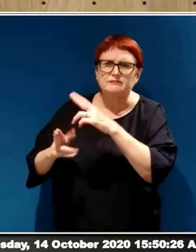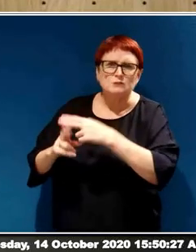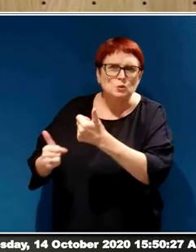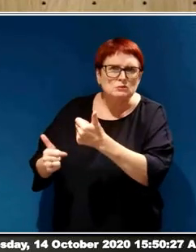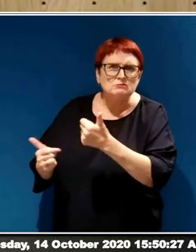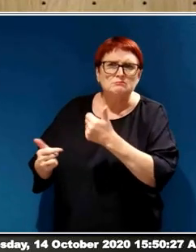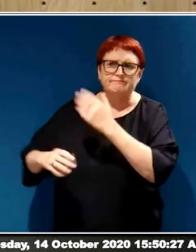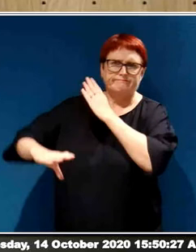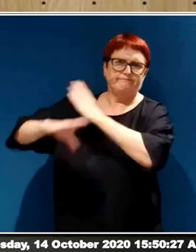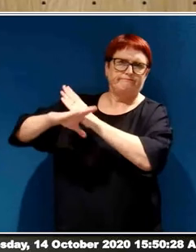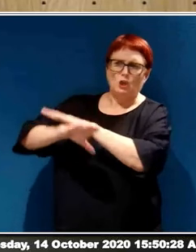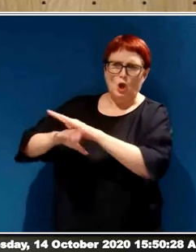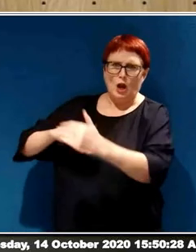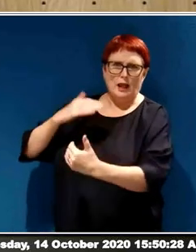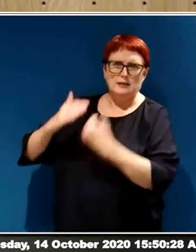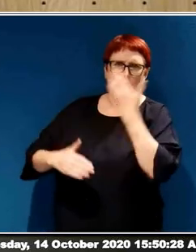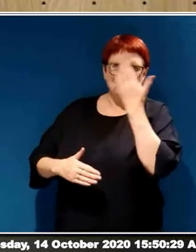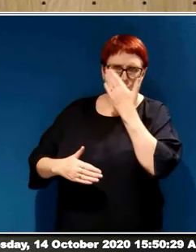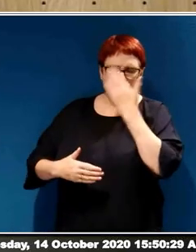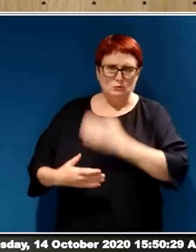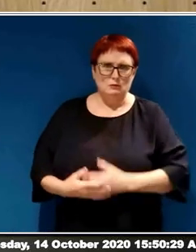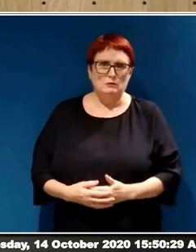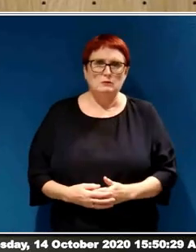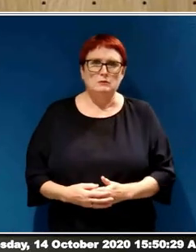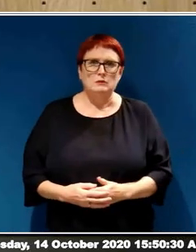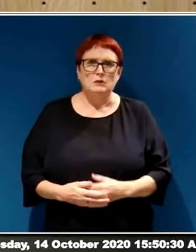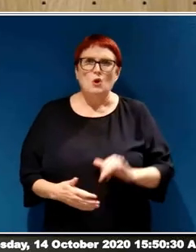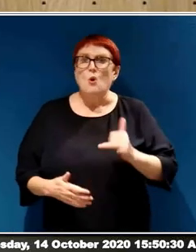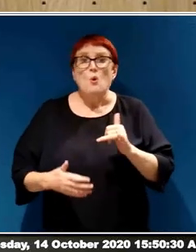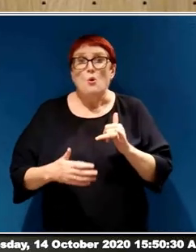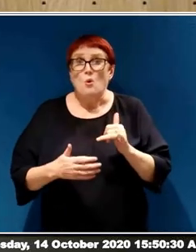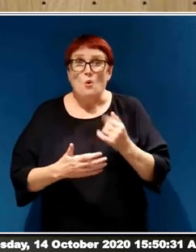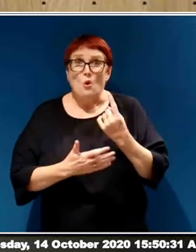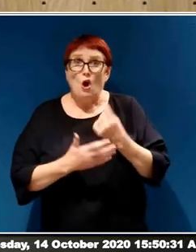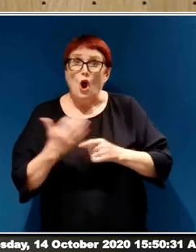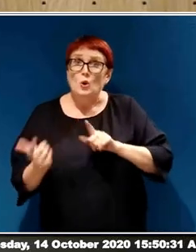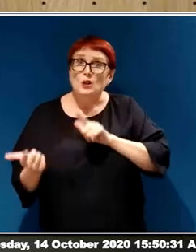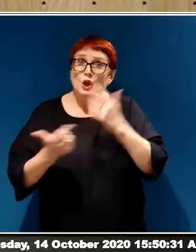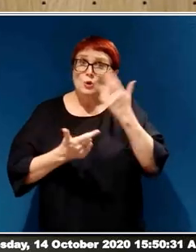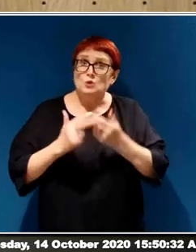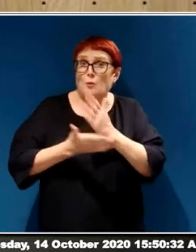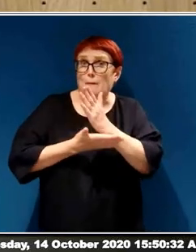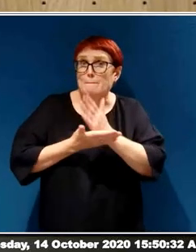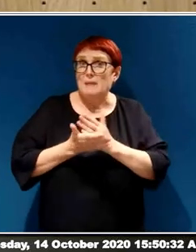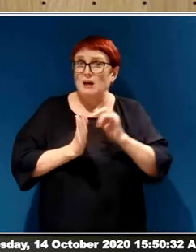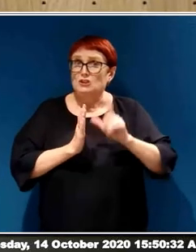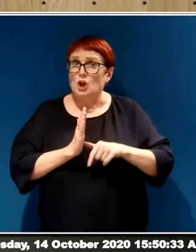even simply part-time attendance, some jurisdictions provide that data